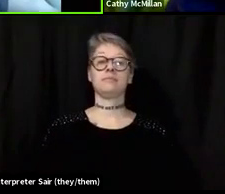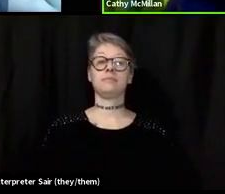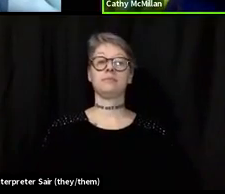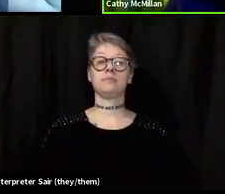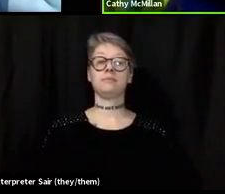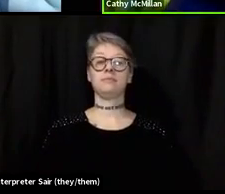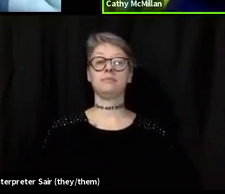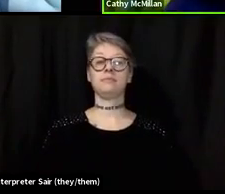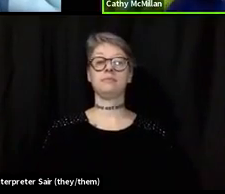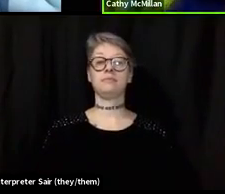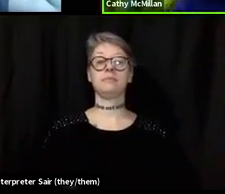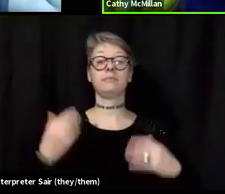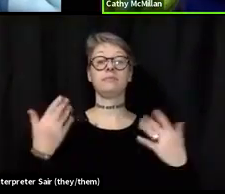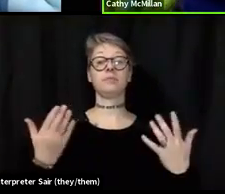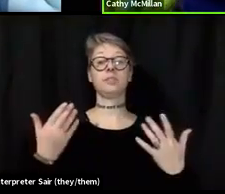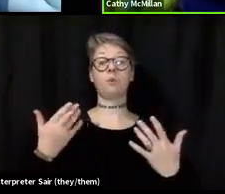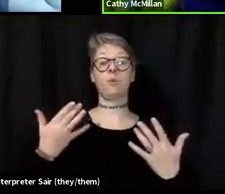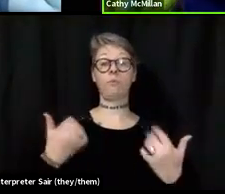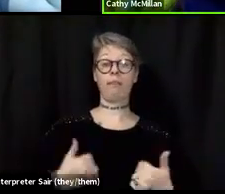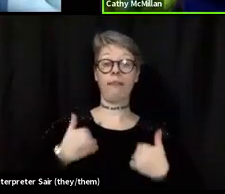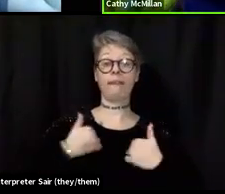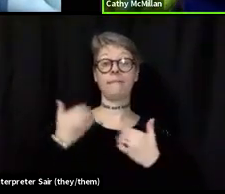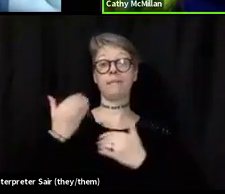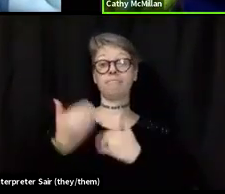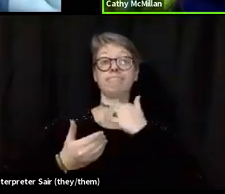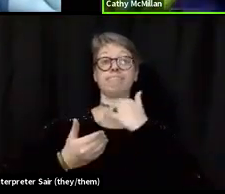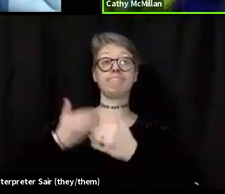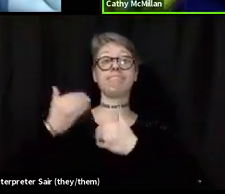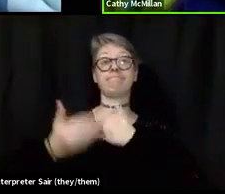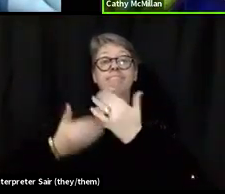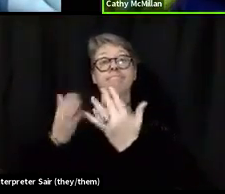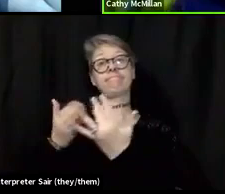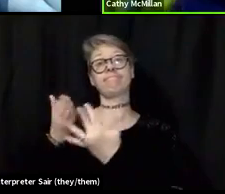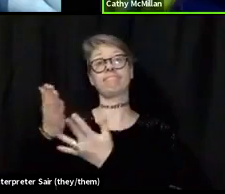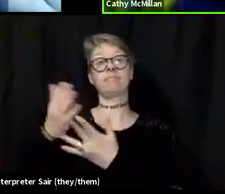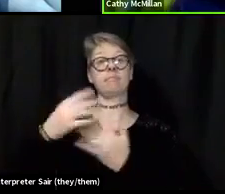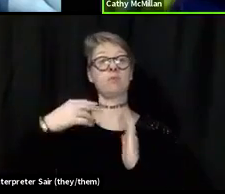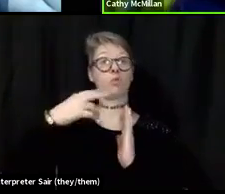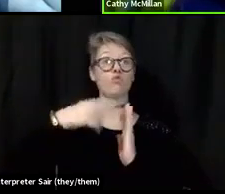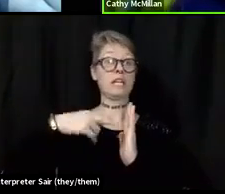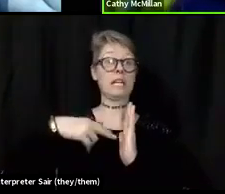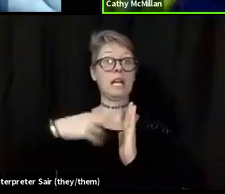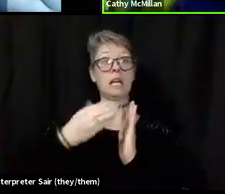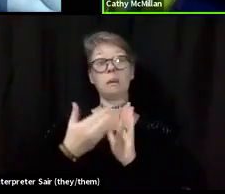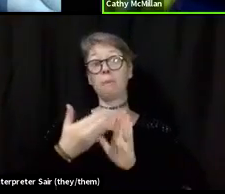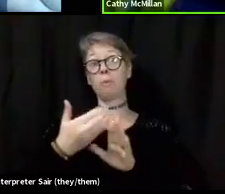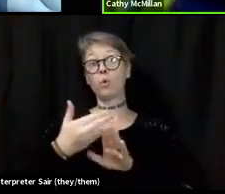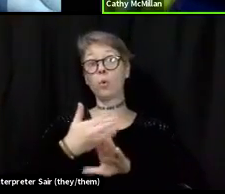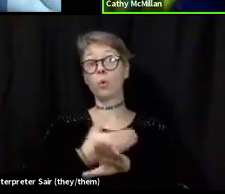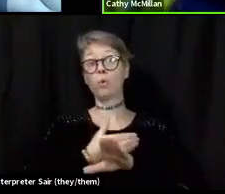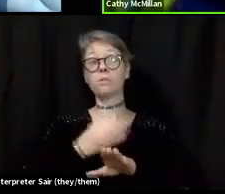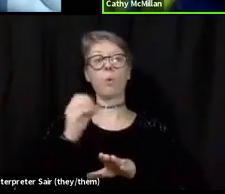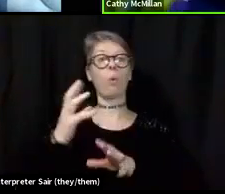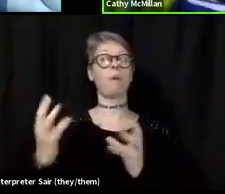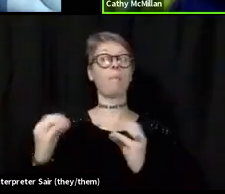that happened. right right so as right so as they go further so as they go further along in their remediation. mediation Process and the read and the reading gets a little bit better, or